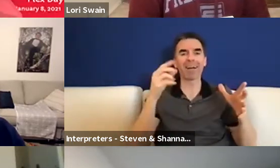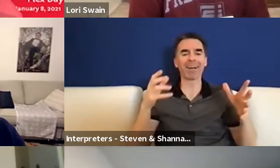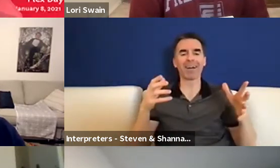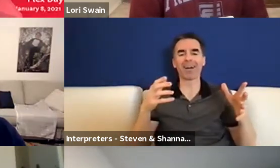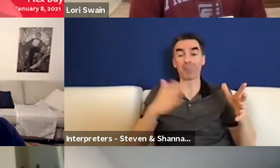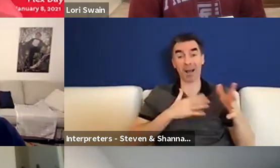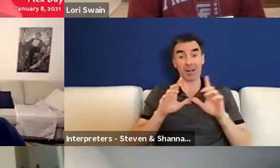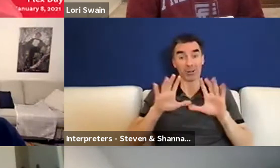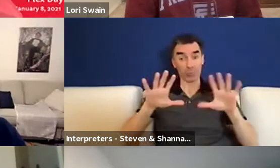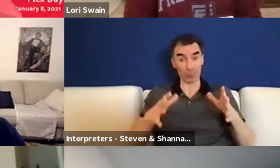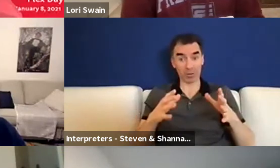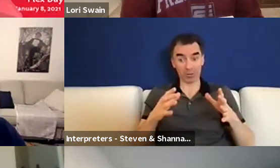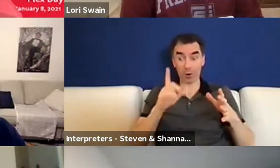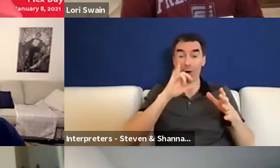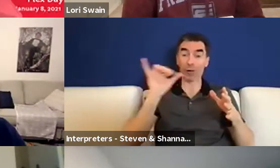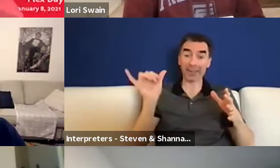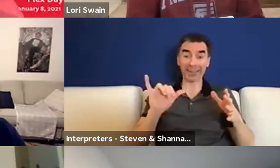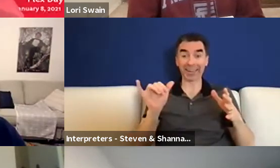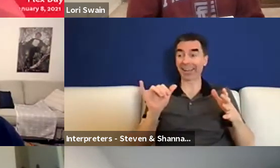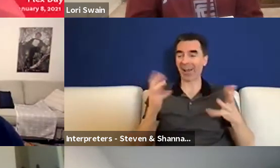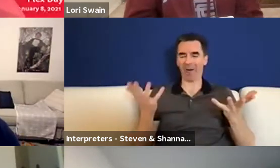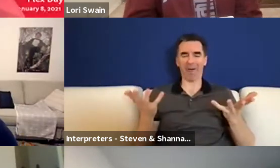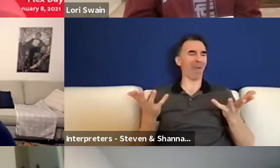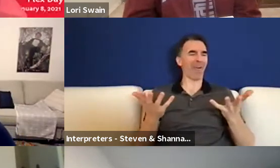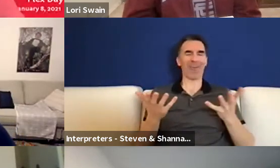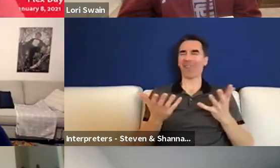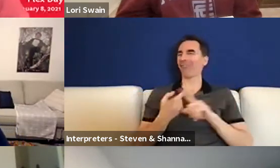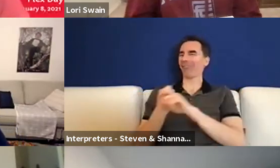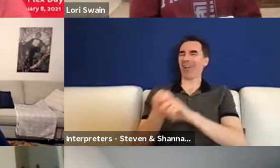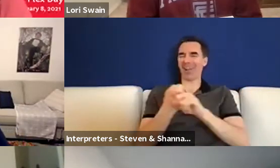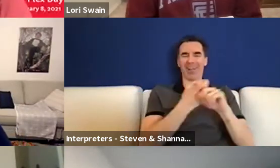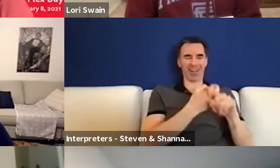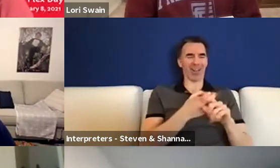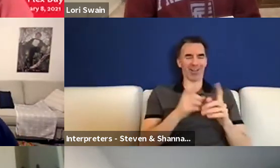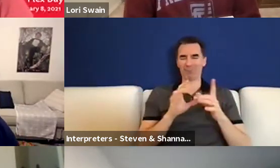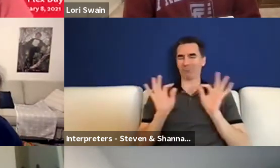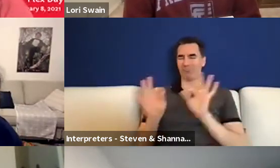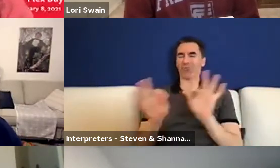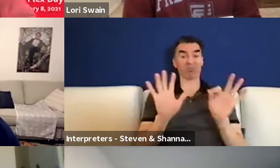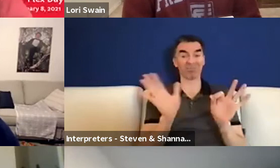like I have definitely offended some faculty. And we're still friends, right? Like, I don't know if I could say the same thing about